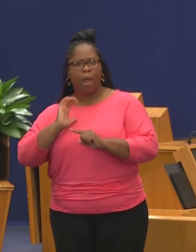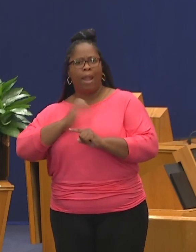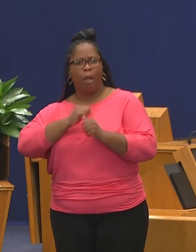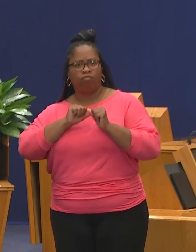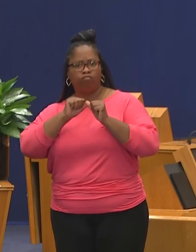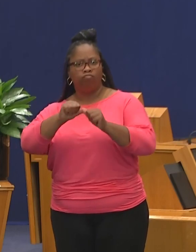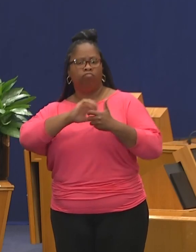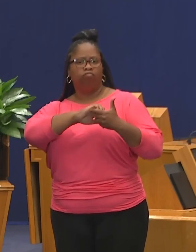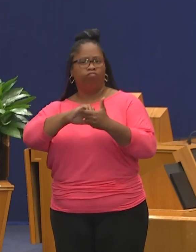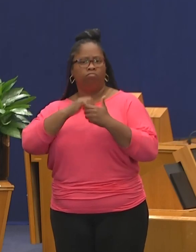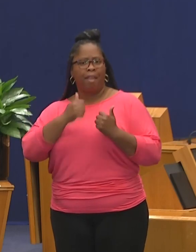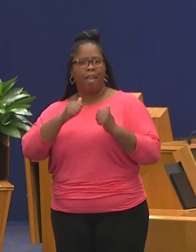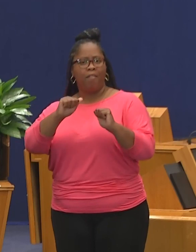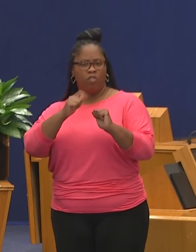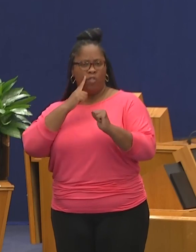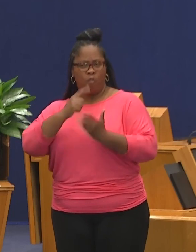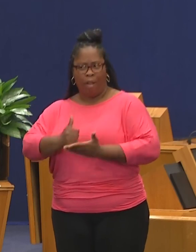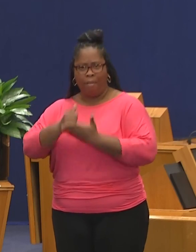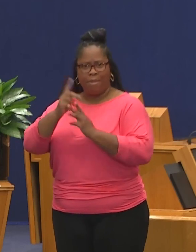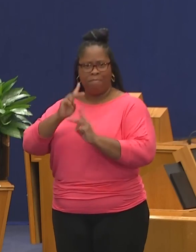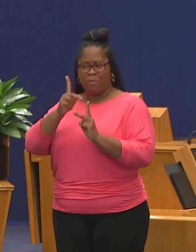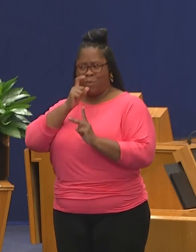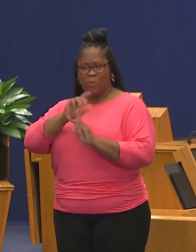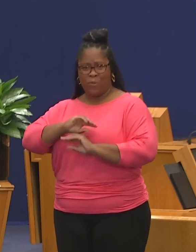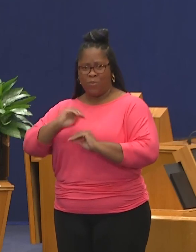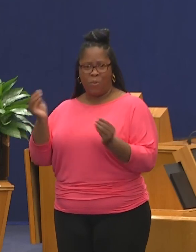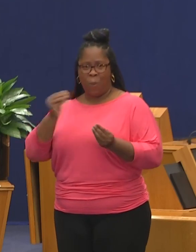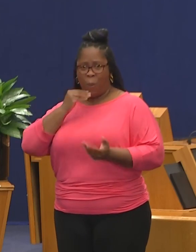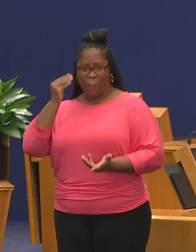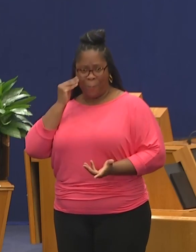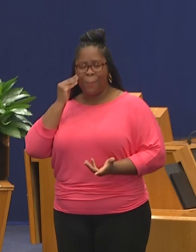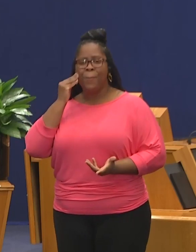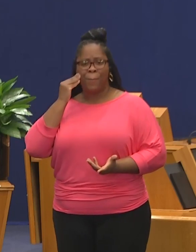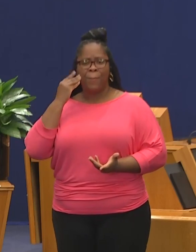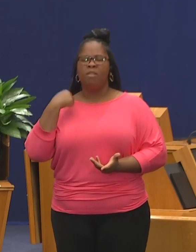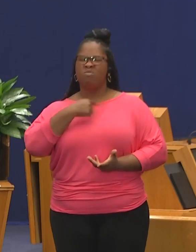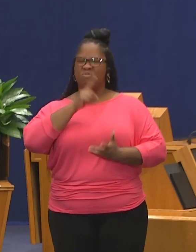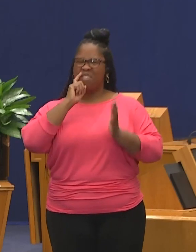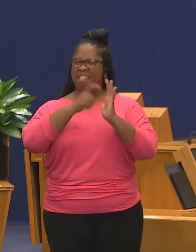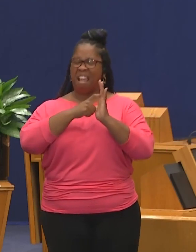COLLABORATIVE EFFORTS TO PROTECT PEOPLE EXPERIENCING HOMELESSNESS.